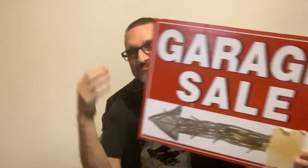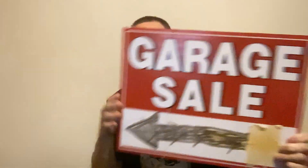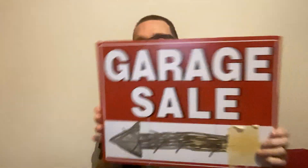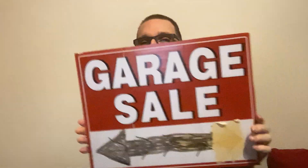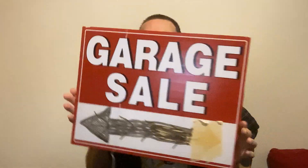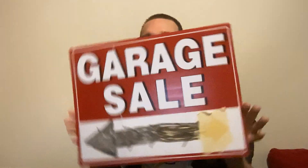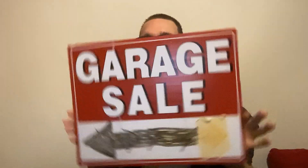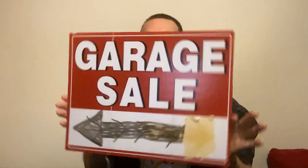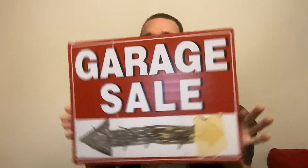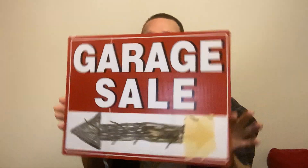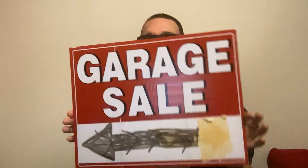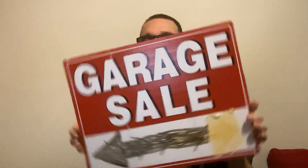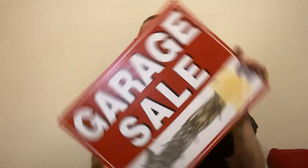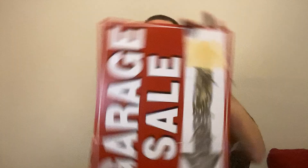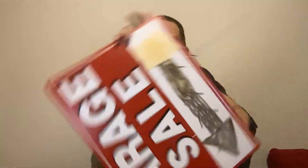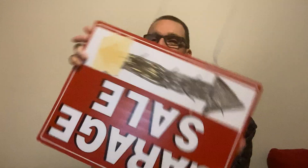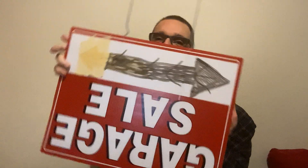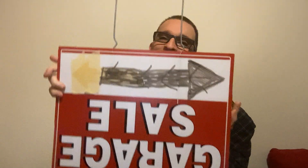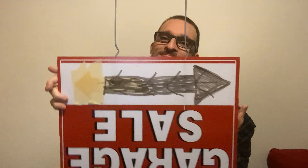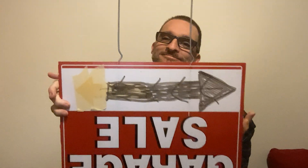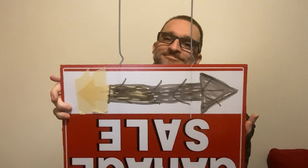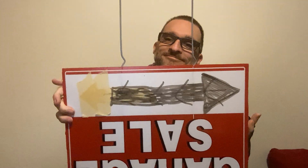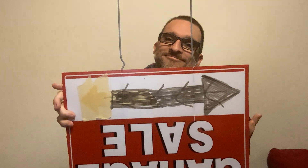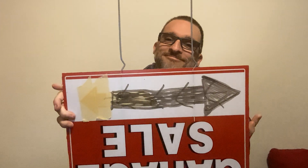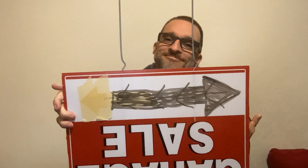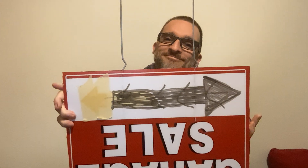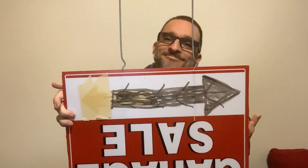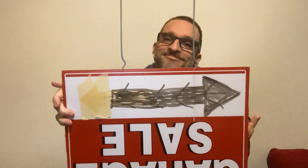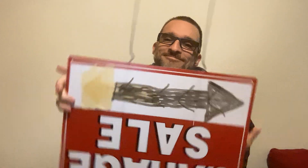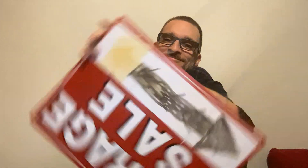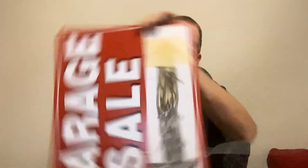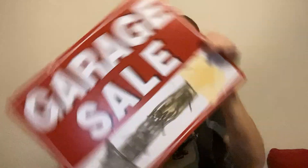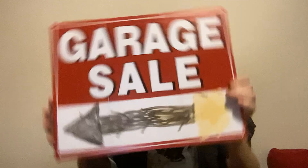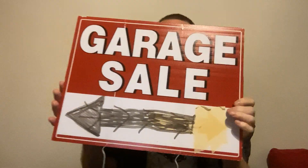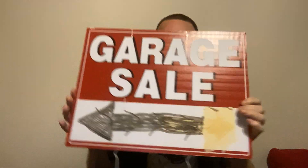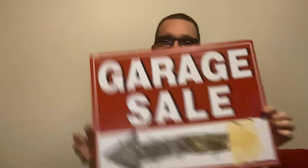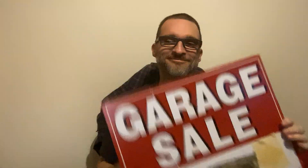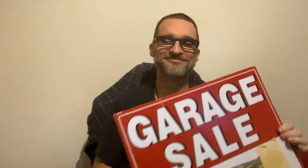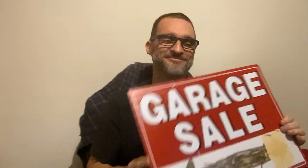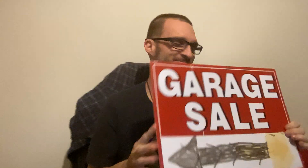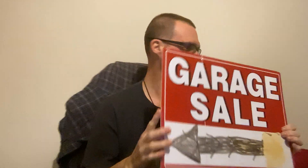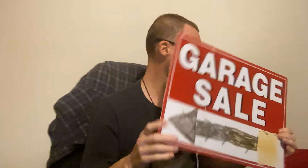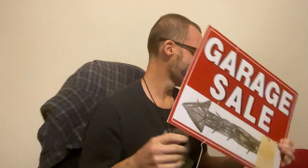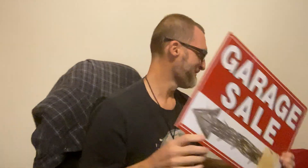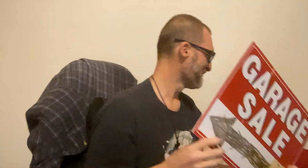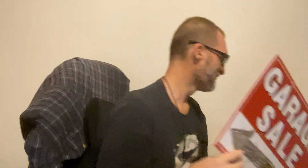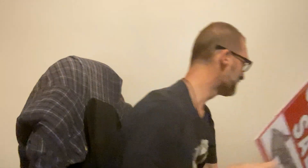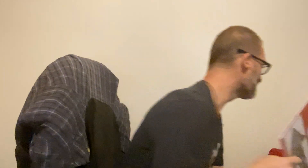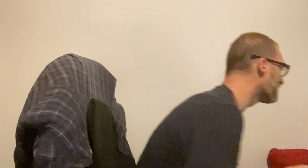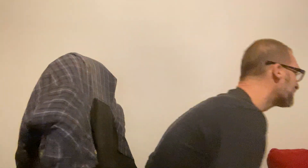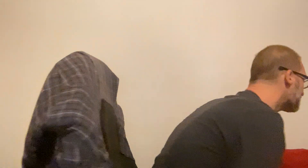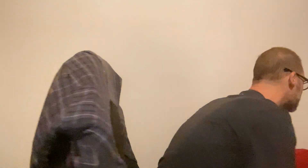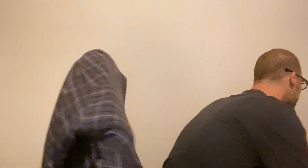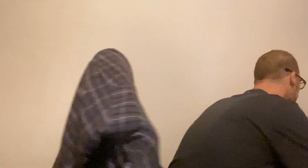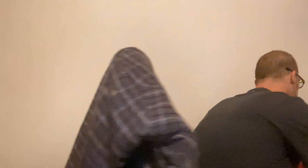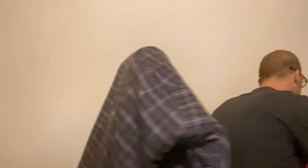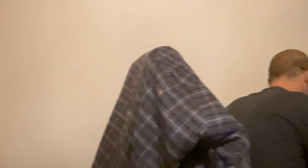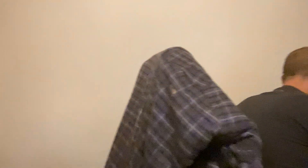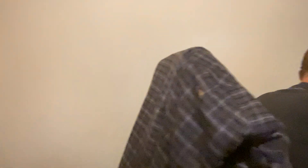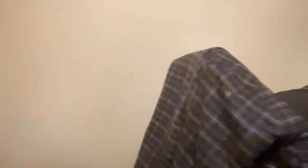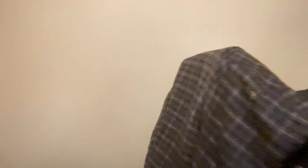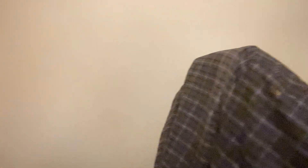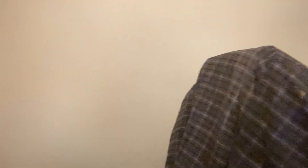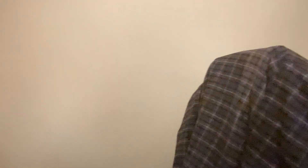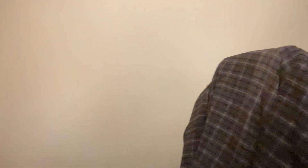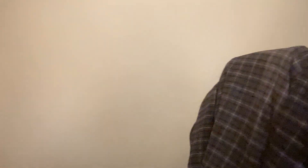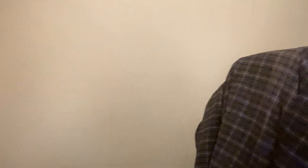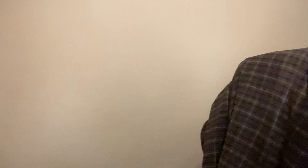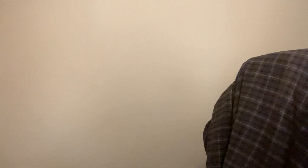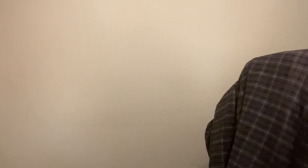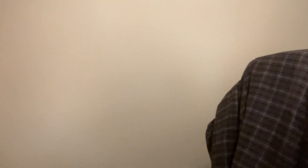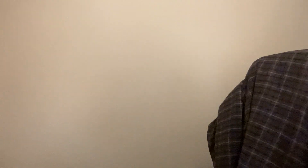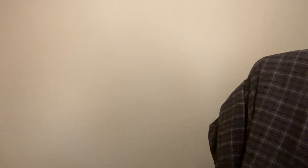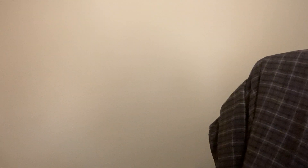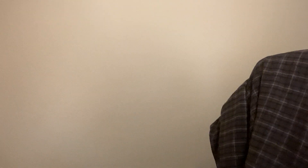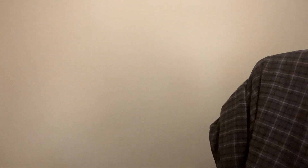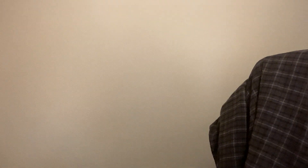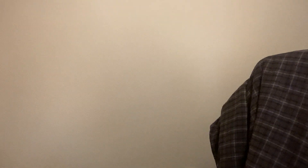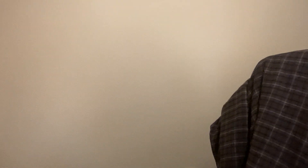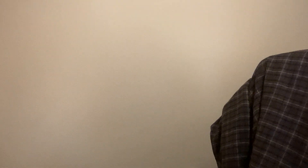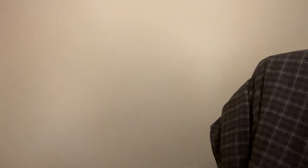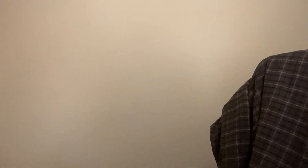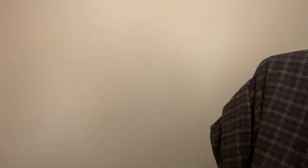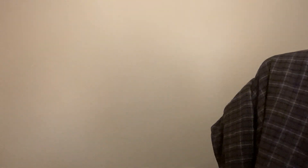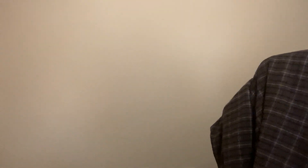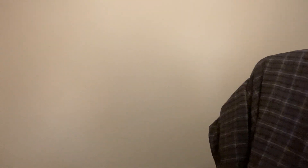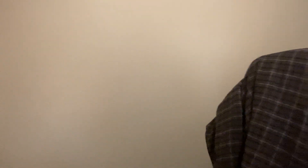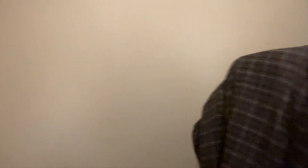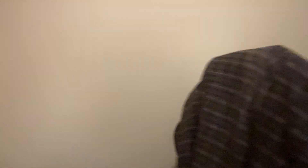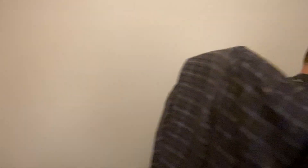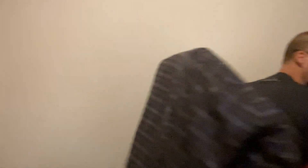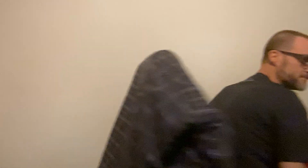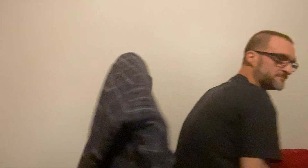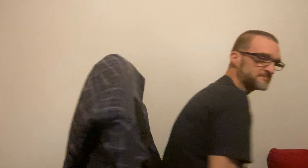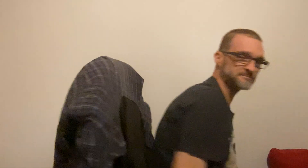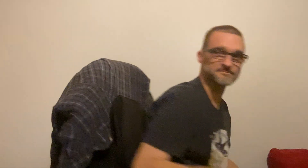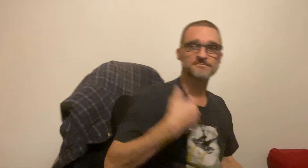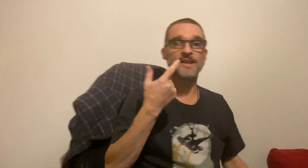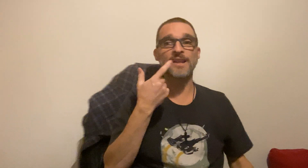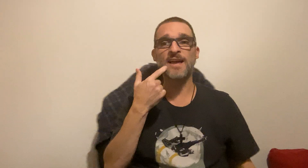This will be memorable.